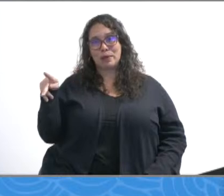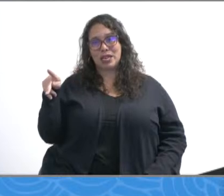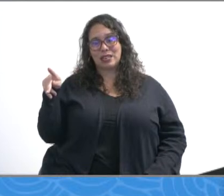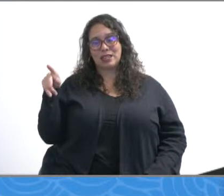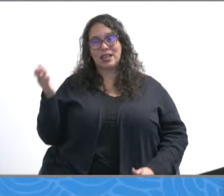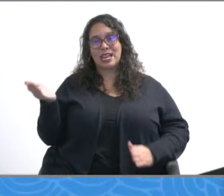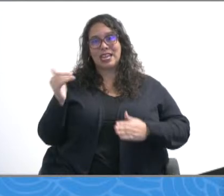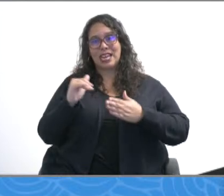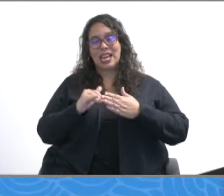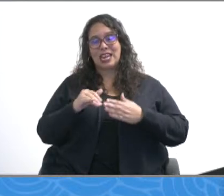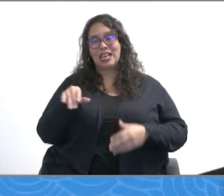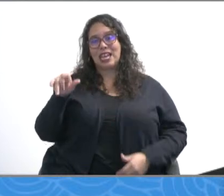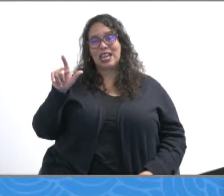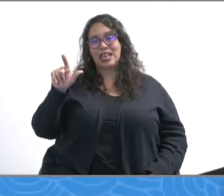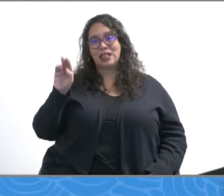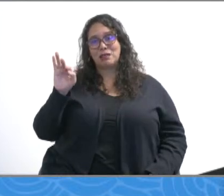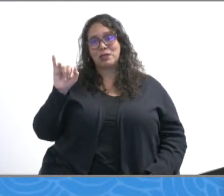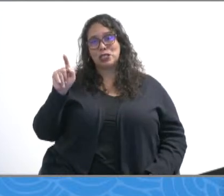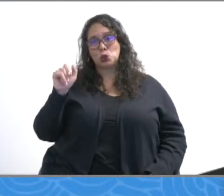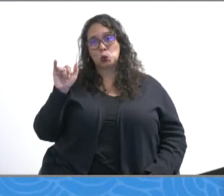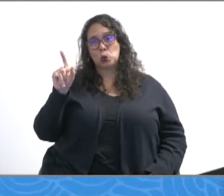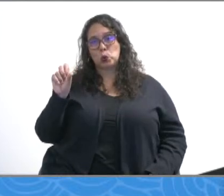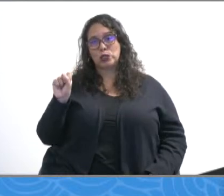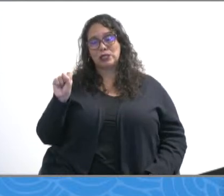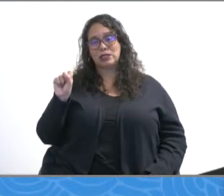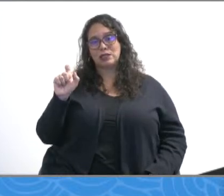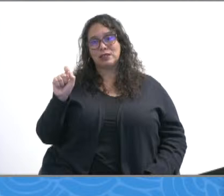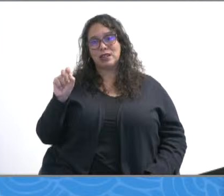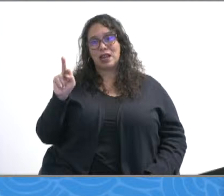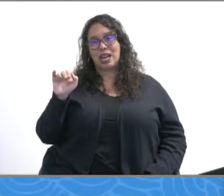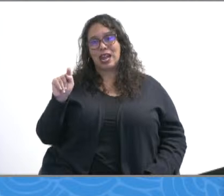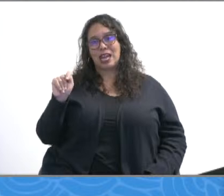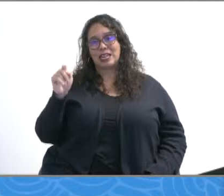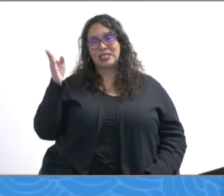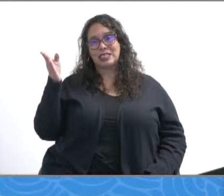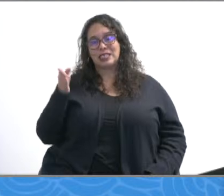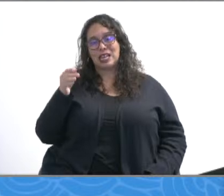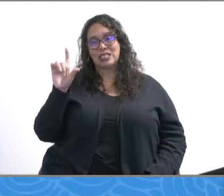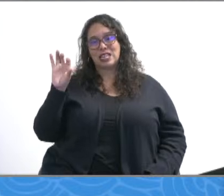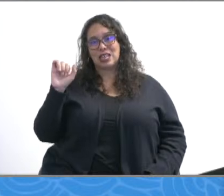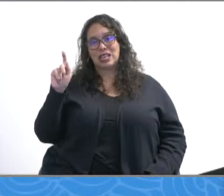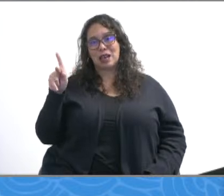There you can find a 42-page report which shows each of these elements